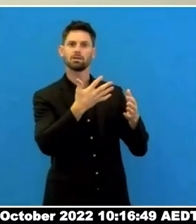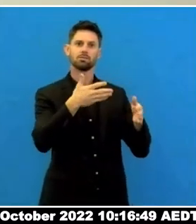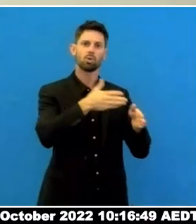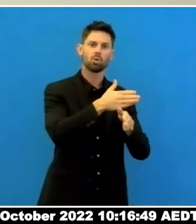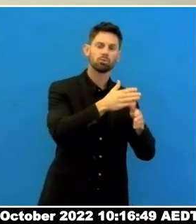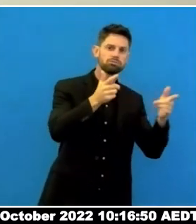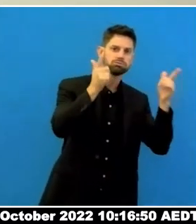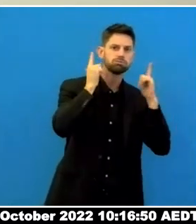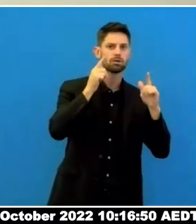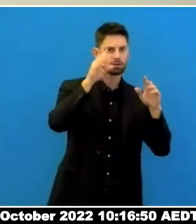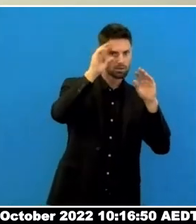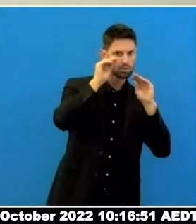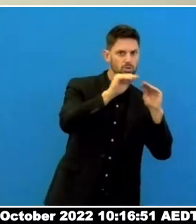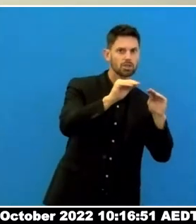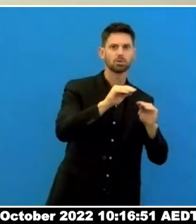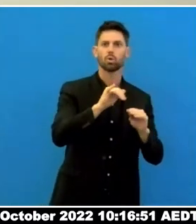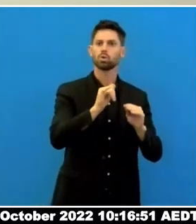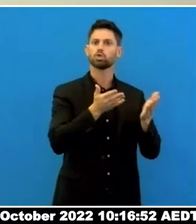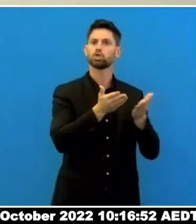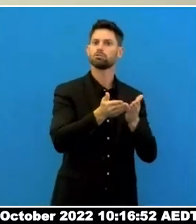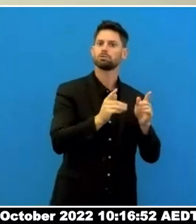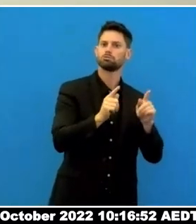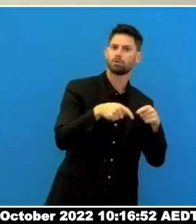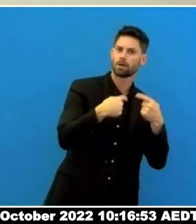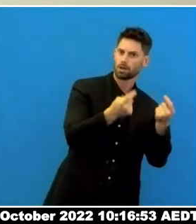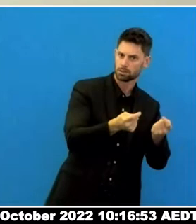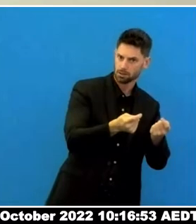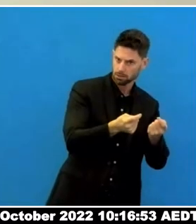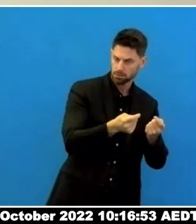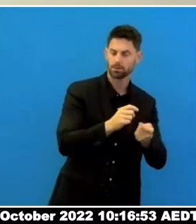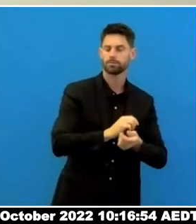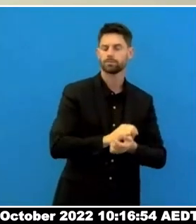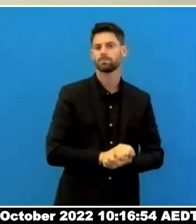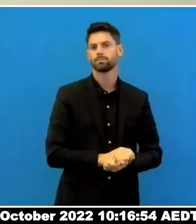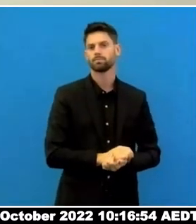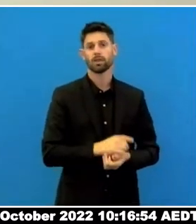and providers of goods, services, and facilities to develop action plans